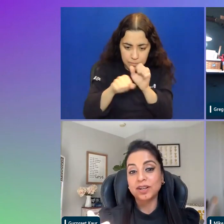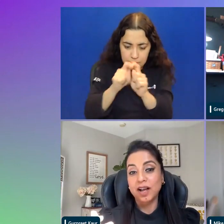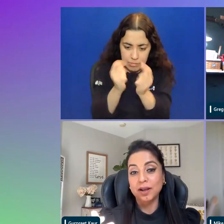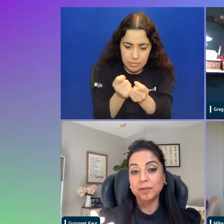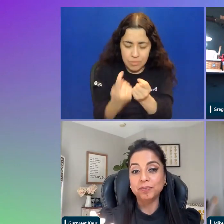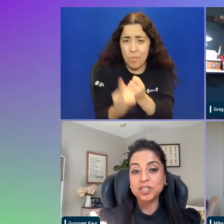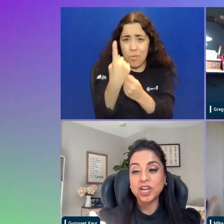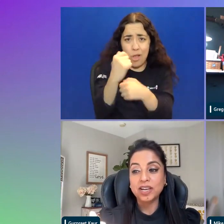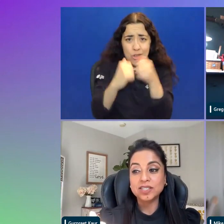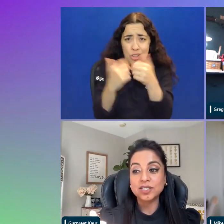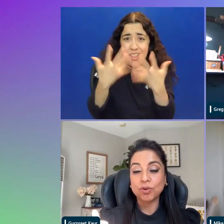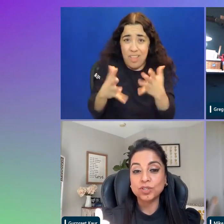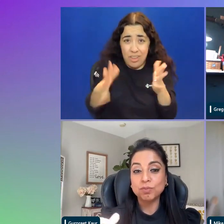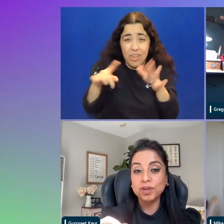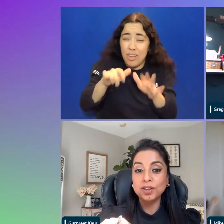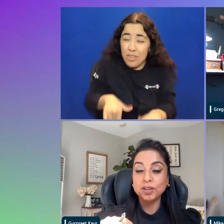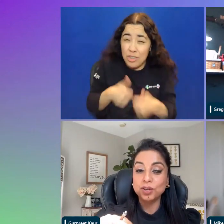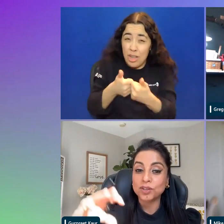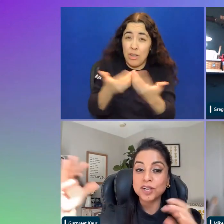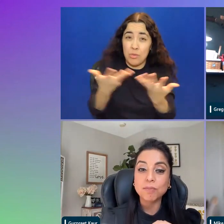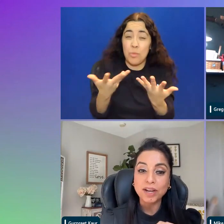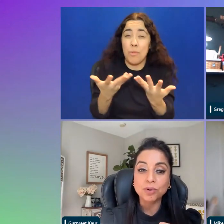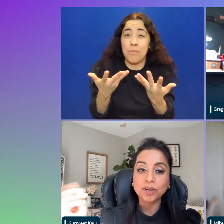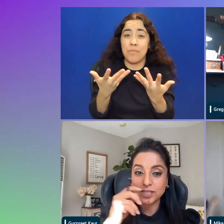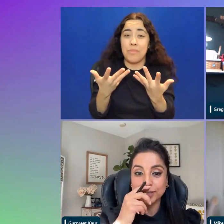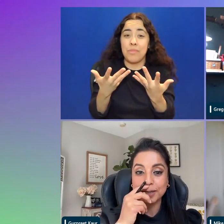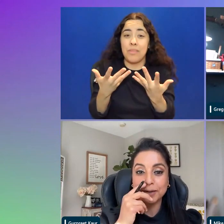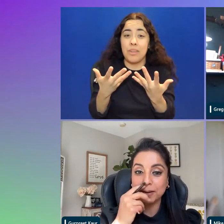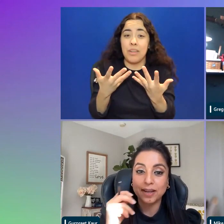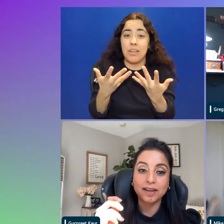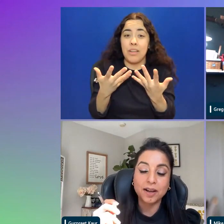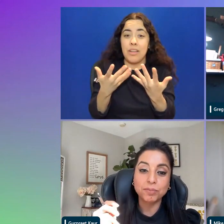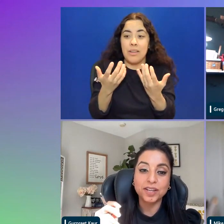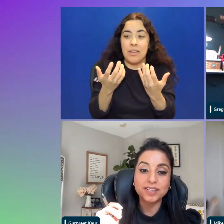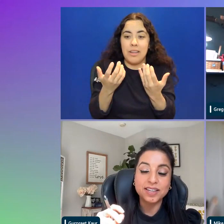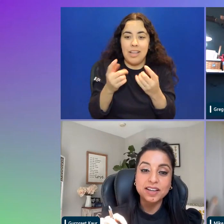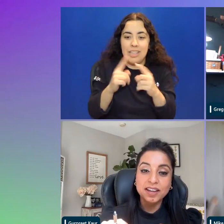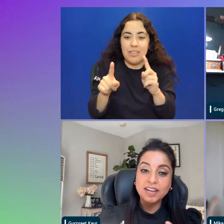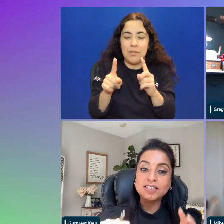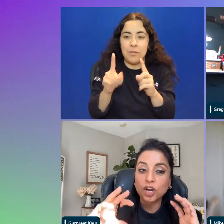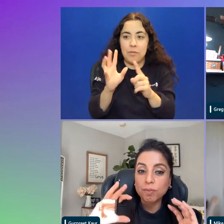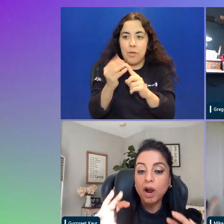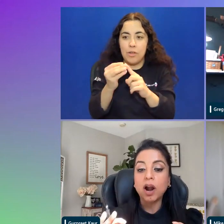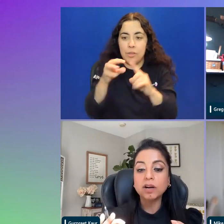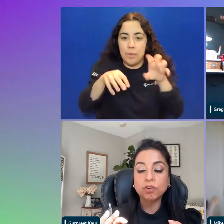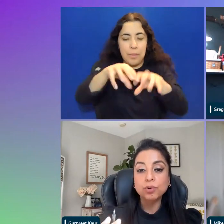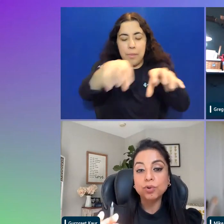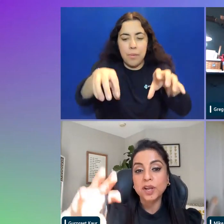challenge is going to be there are microcultures in in companies and it's going to be hard for you to influence